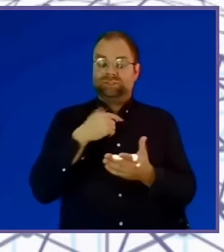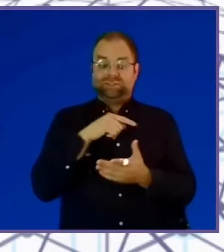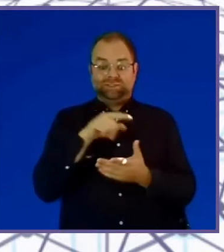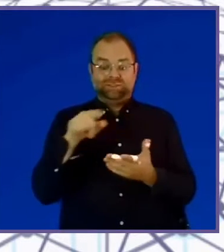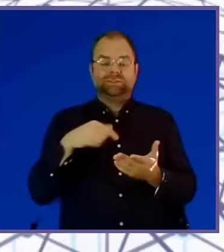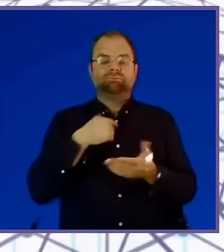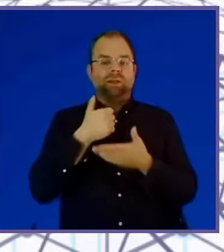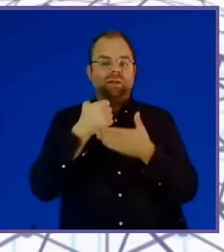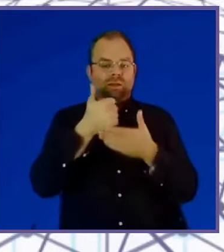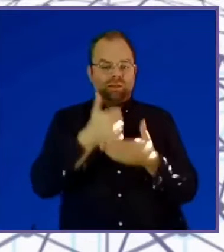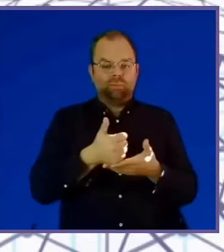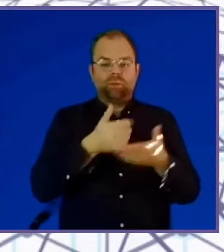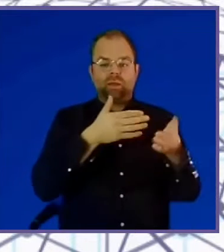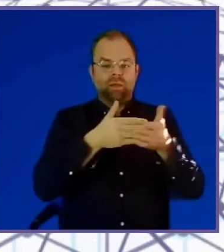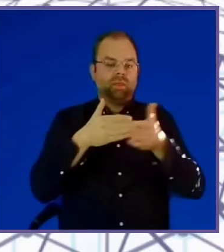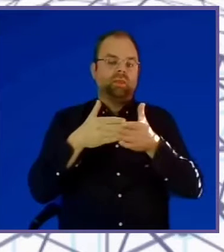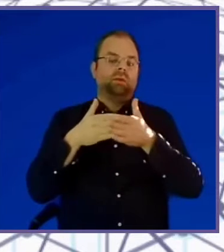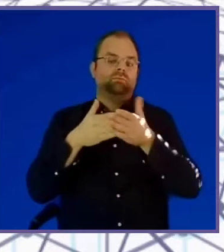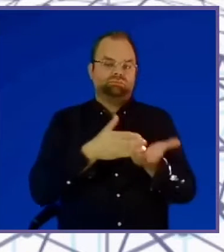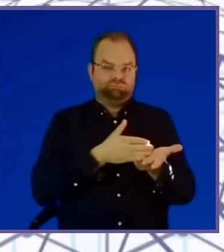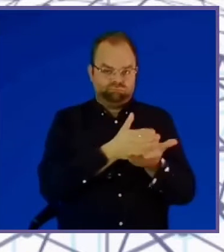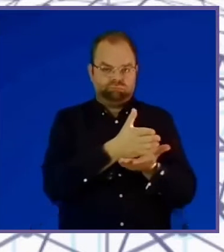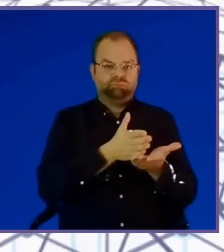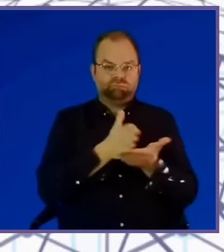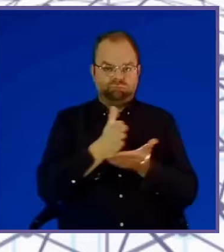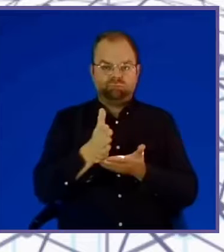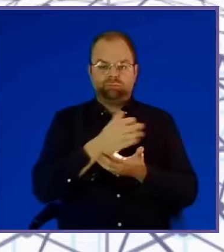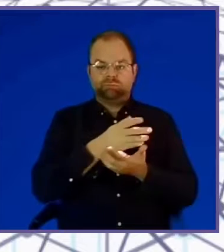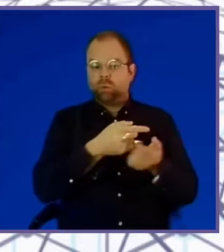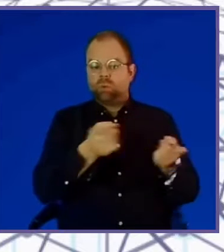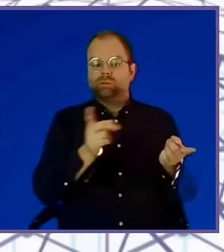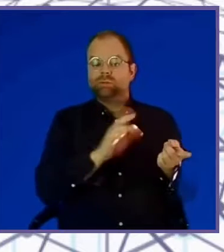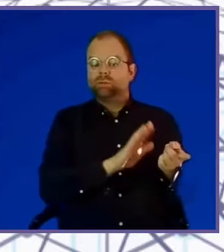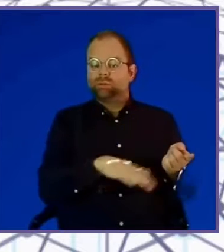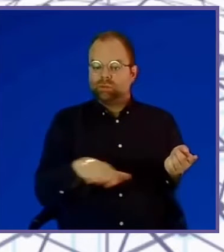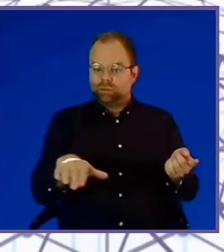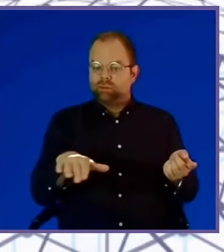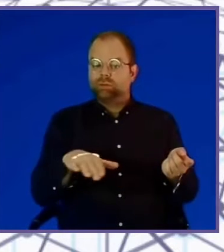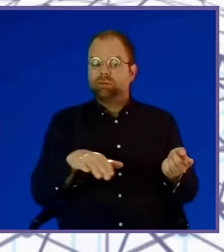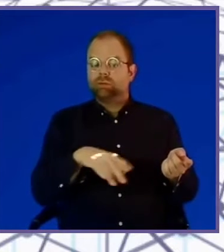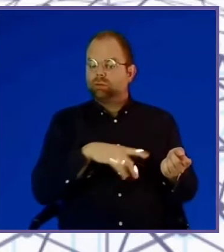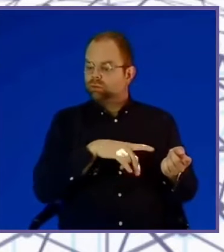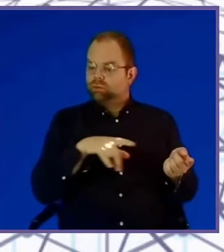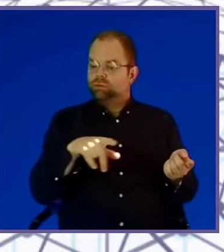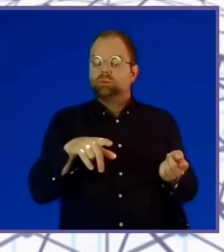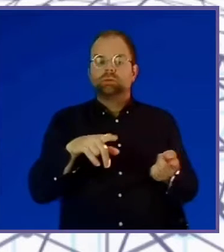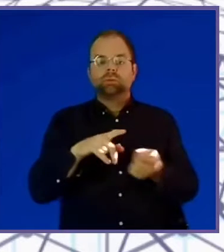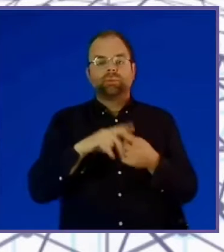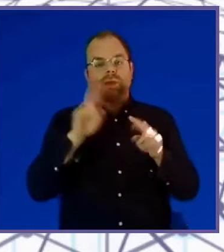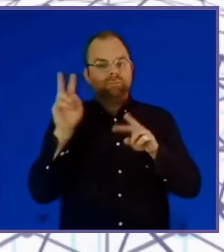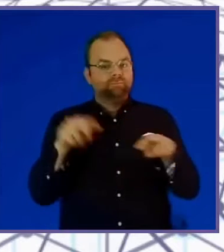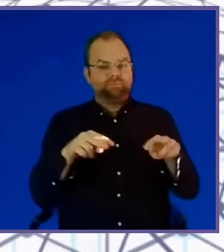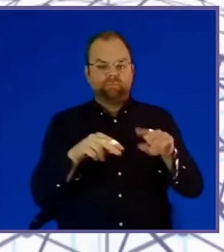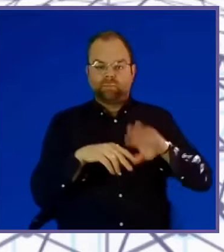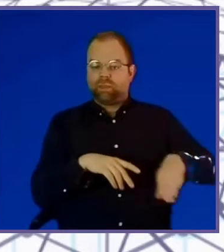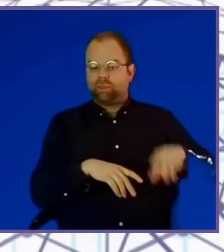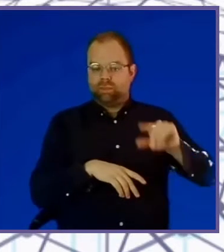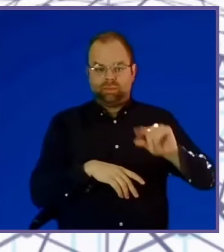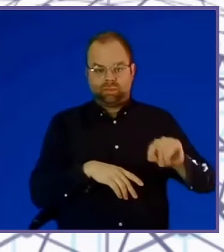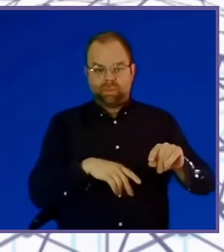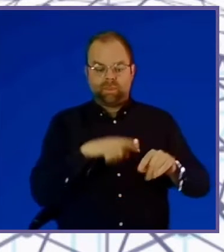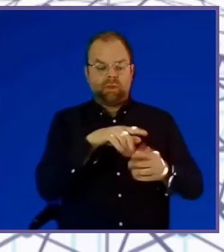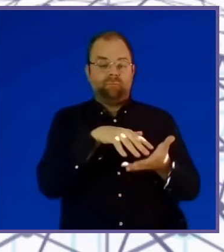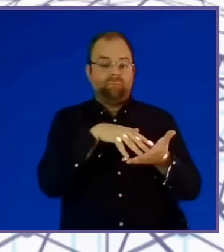And vulnerable because they lack access to equitable quality education.